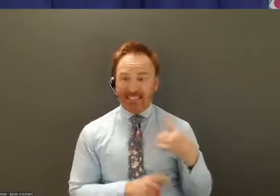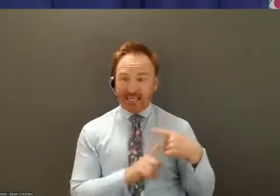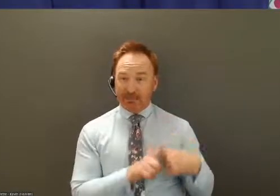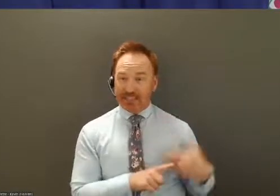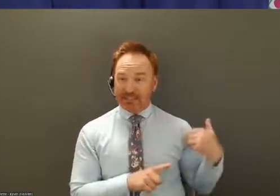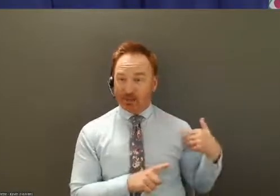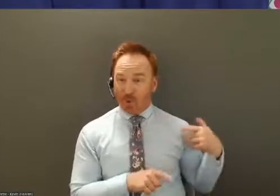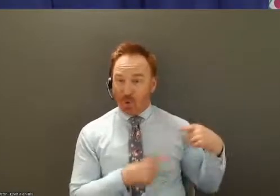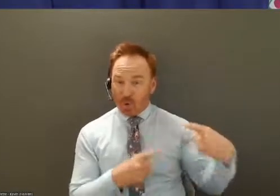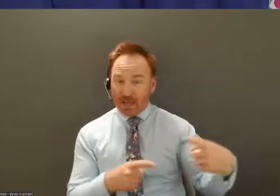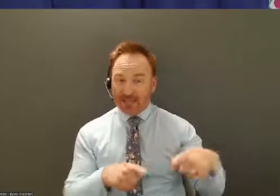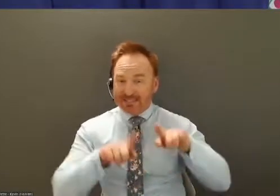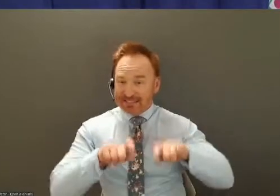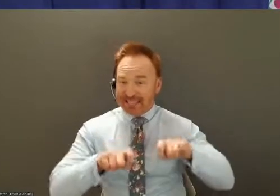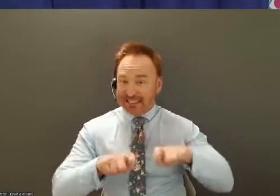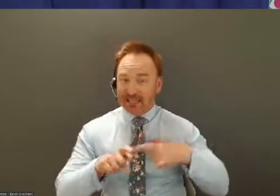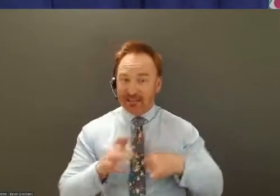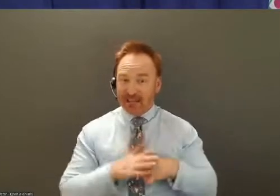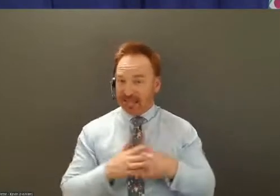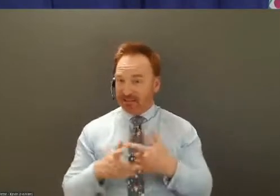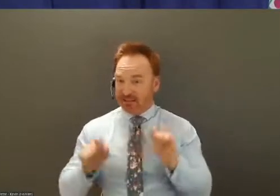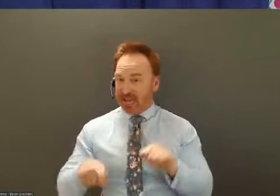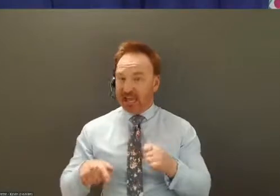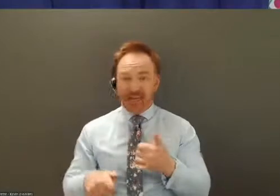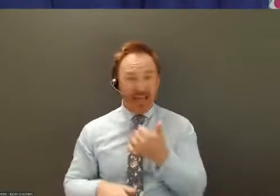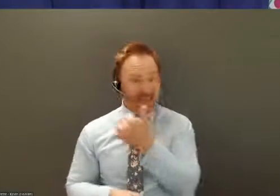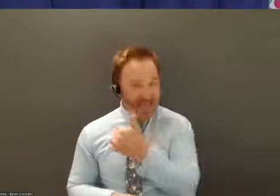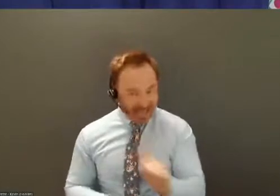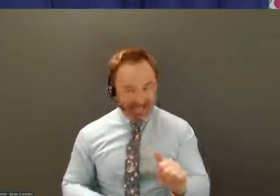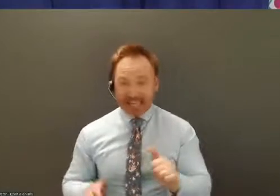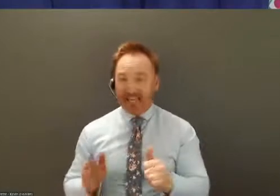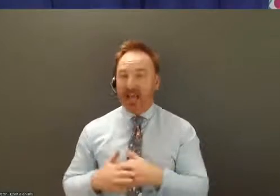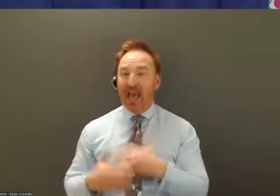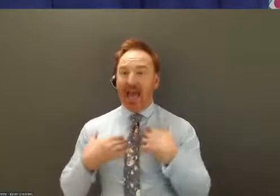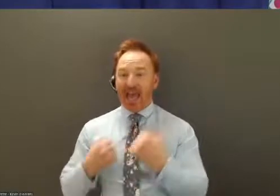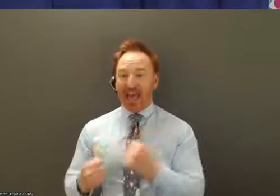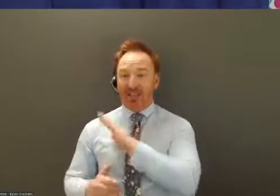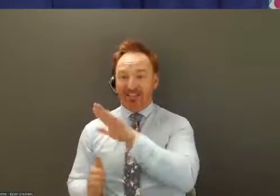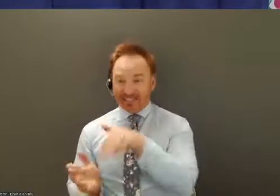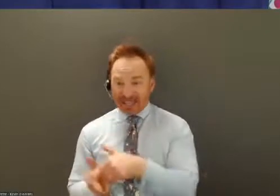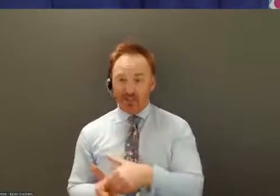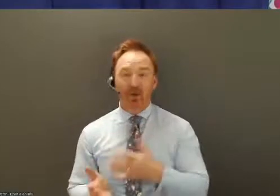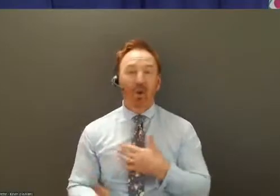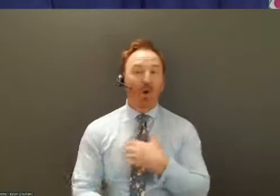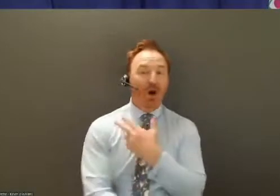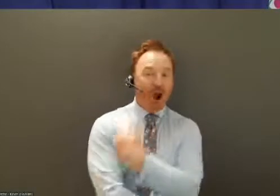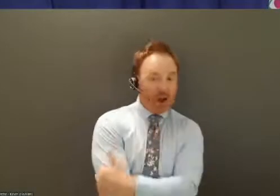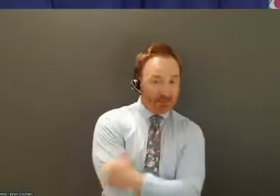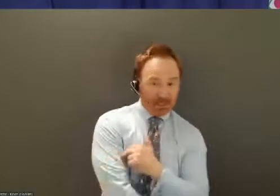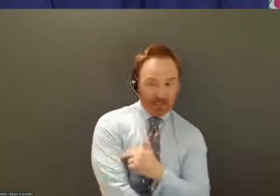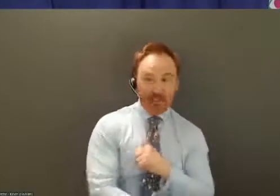And communications of course keeping you apprised reminding you about getting tested and